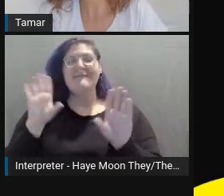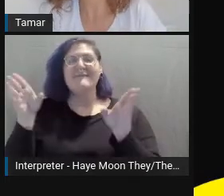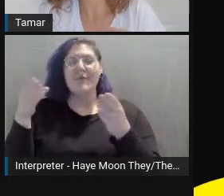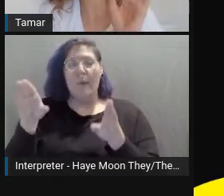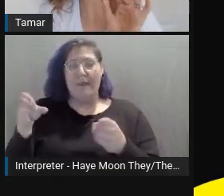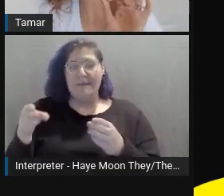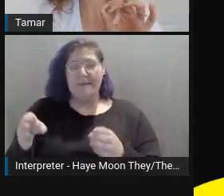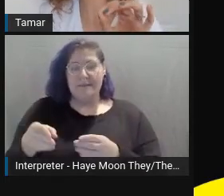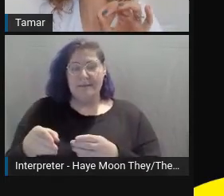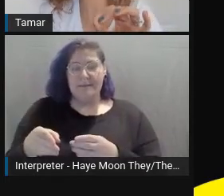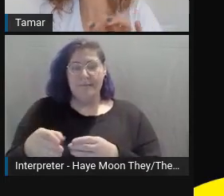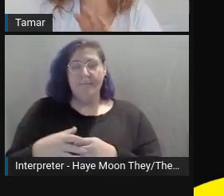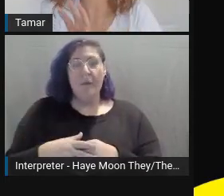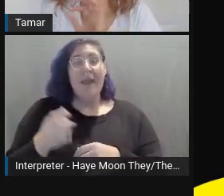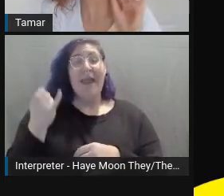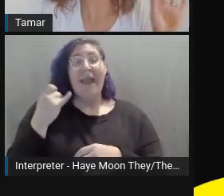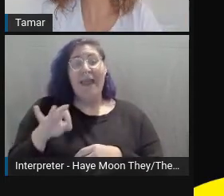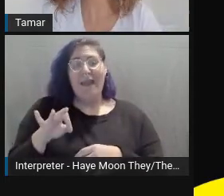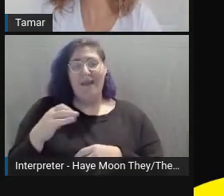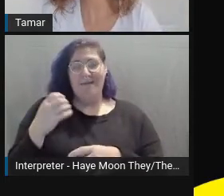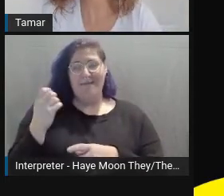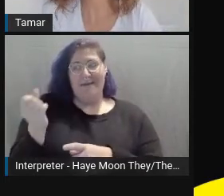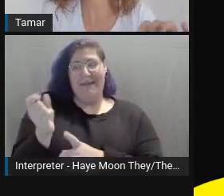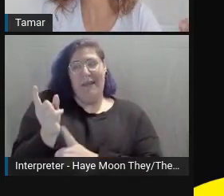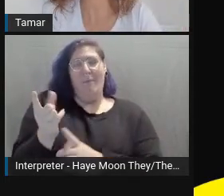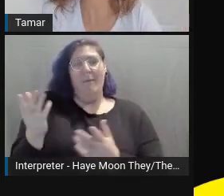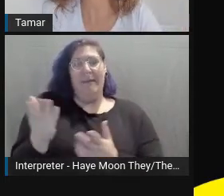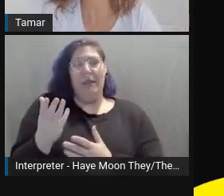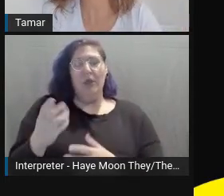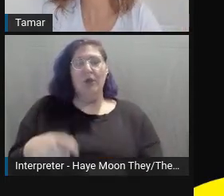If I take a moment here and I jump over to my suggestions